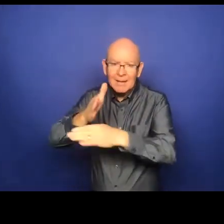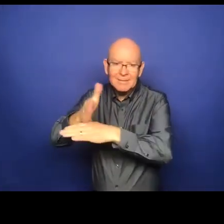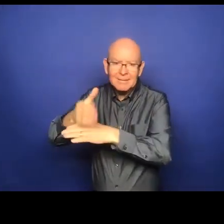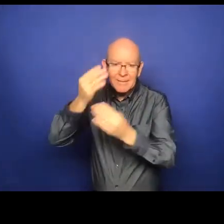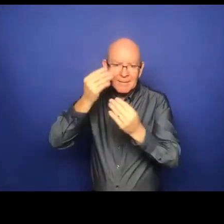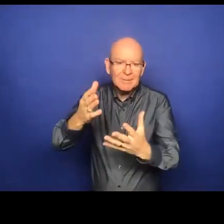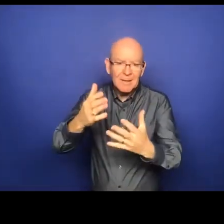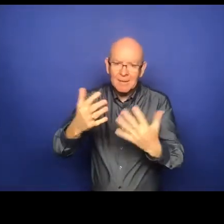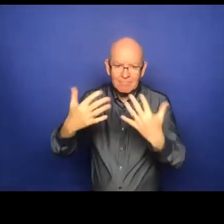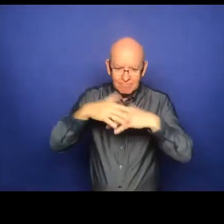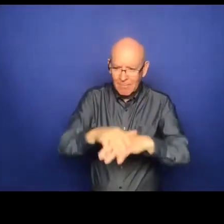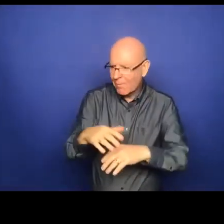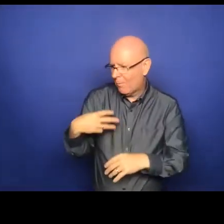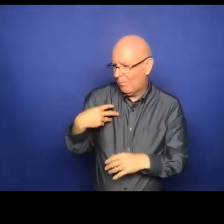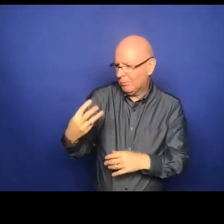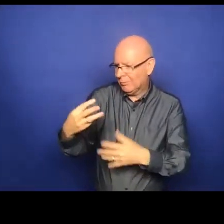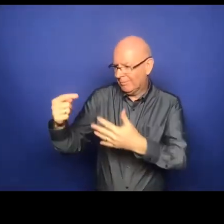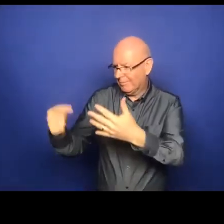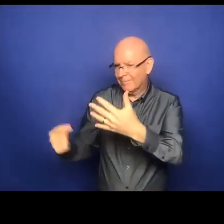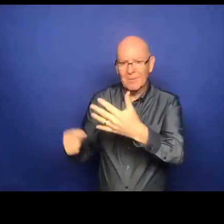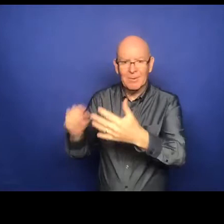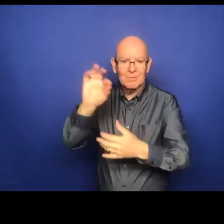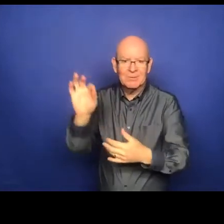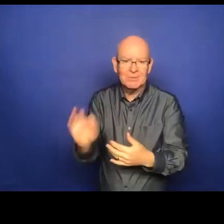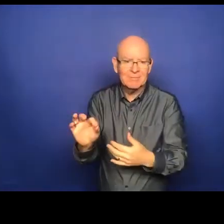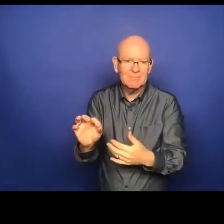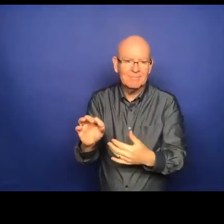how to integrate the work of the Washington group into this